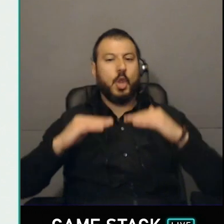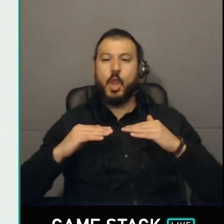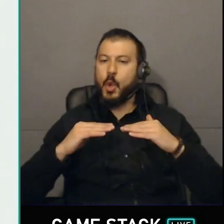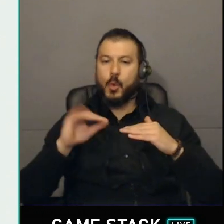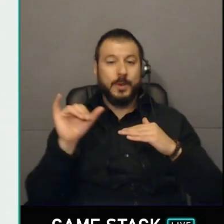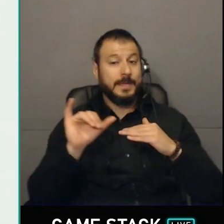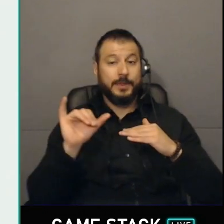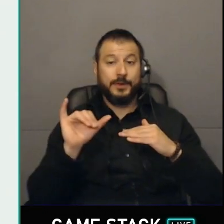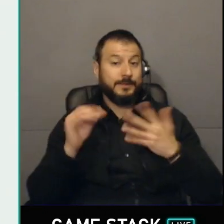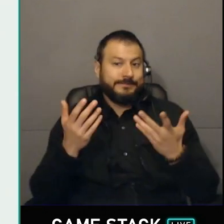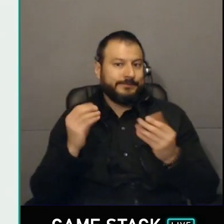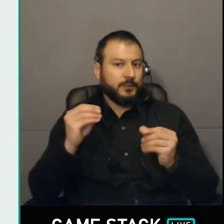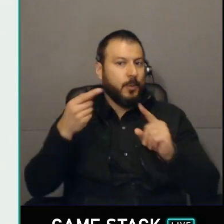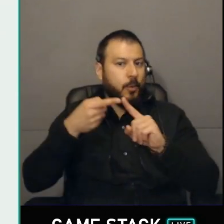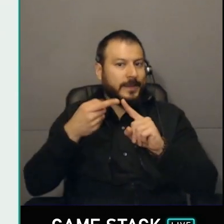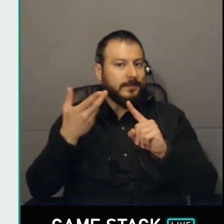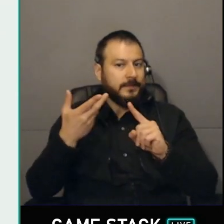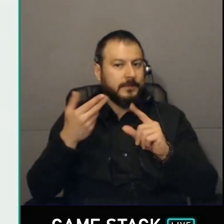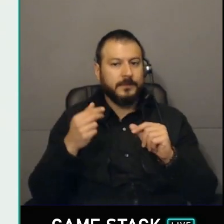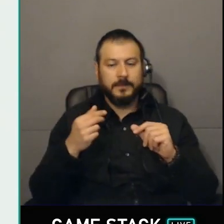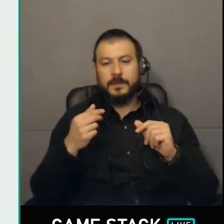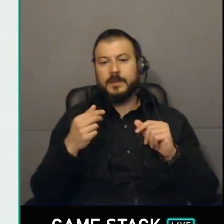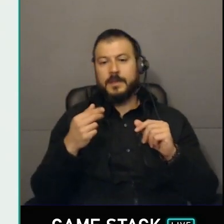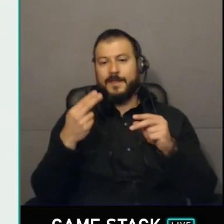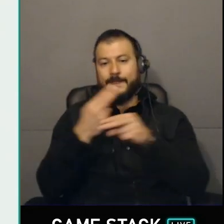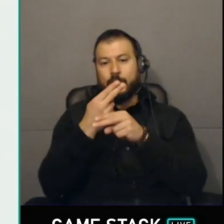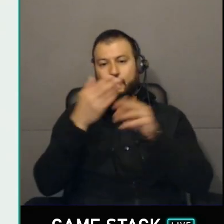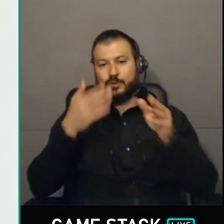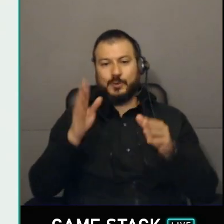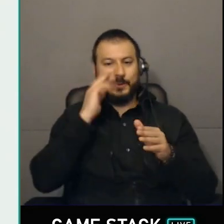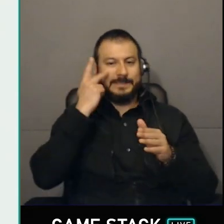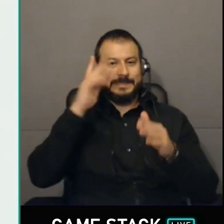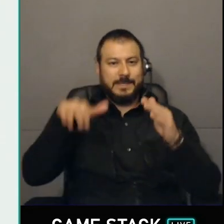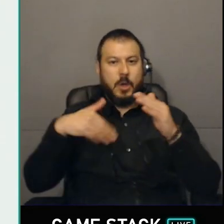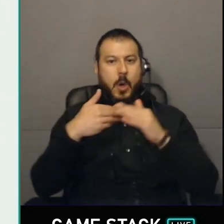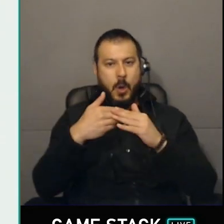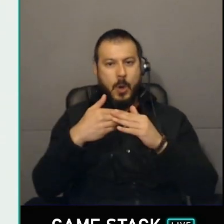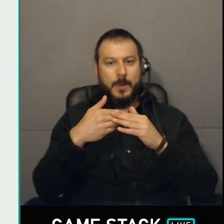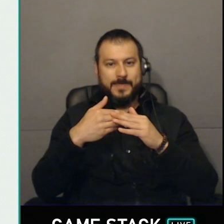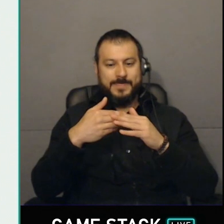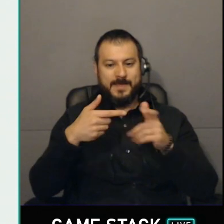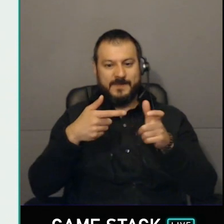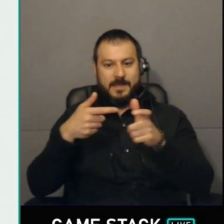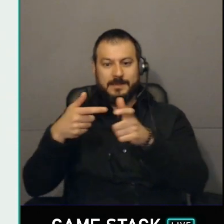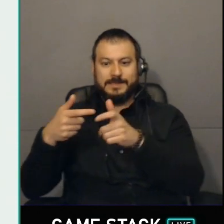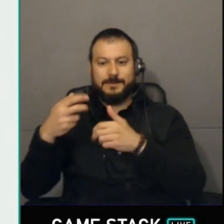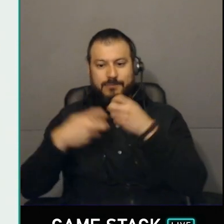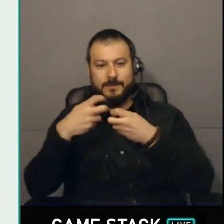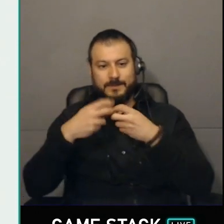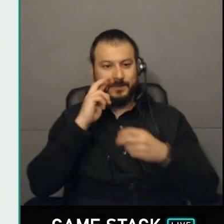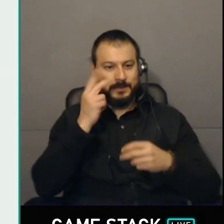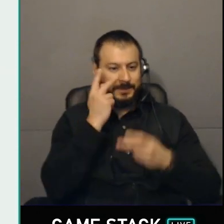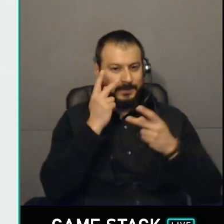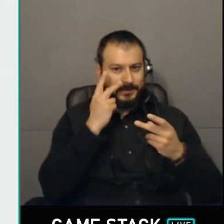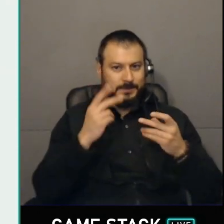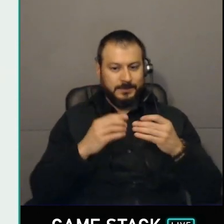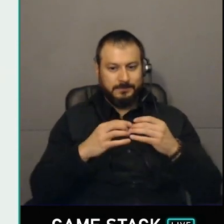user is going to see all of those accumulated velocity problems that we've been trying to avoid for the whole